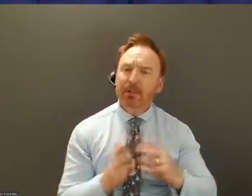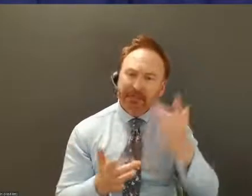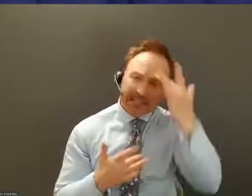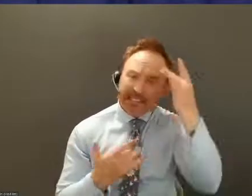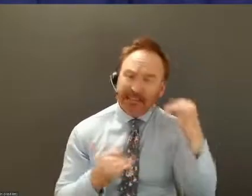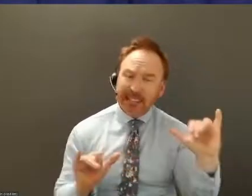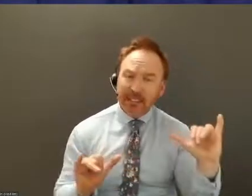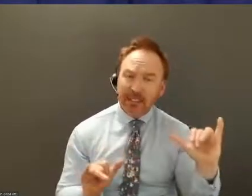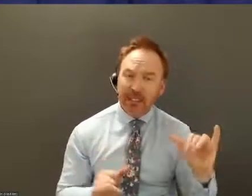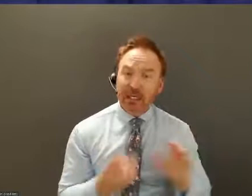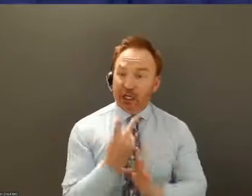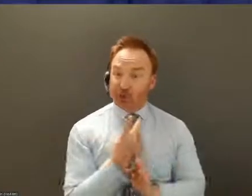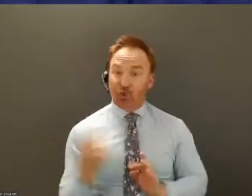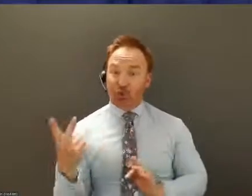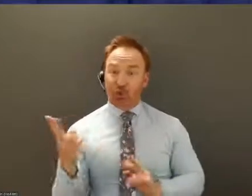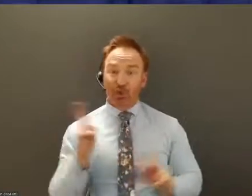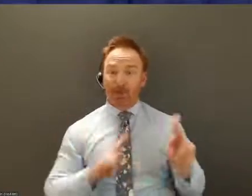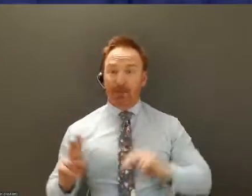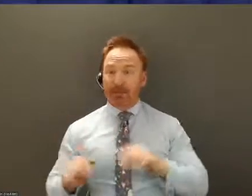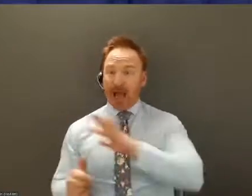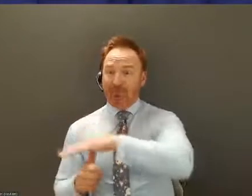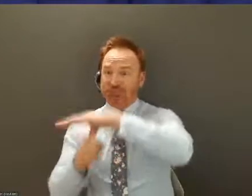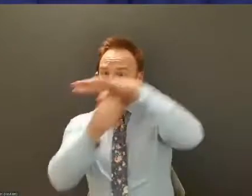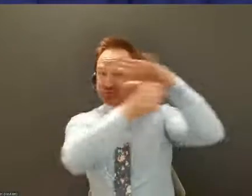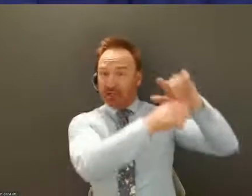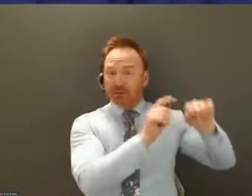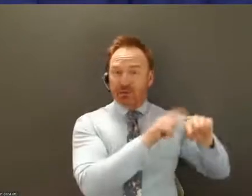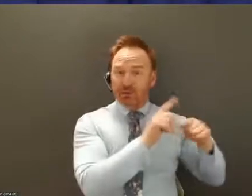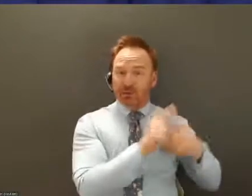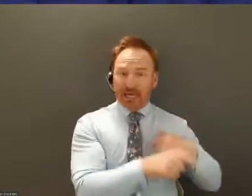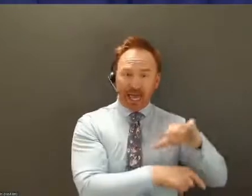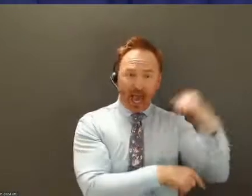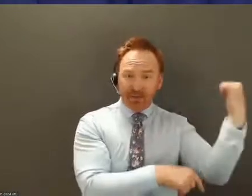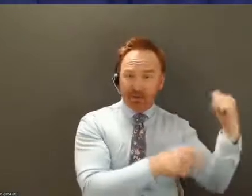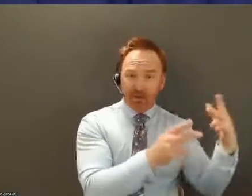centre and in all our other